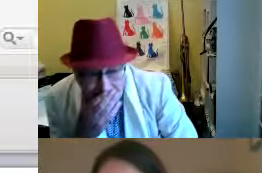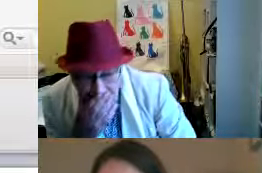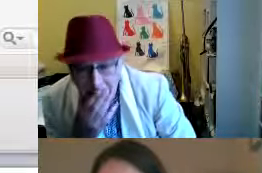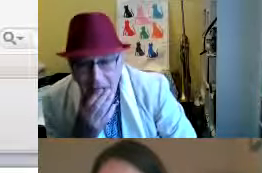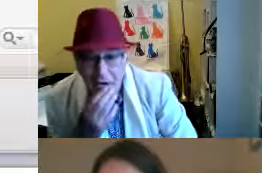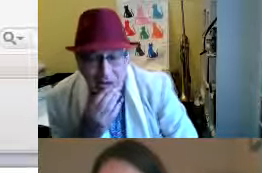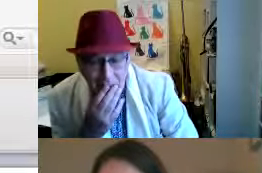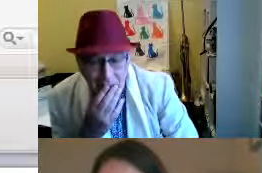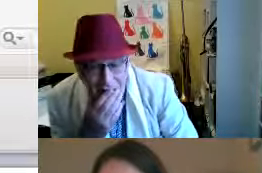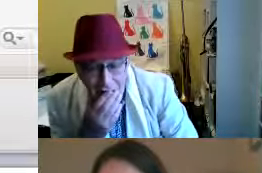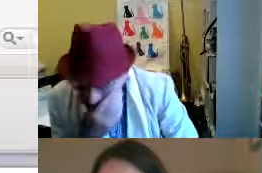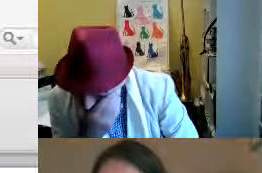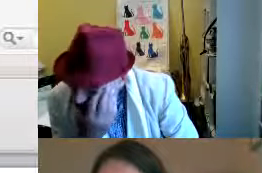that'll be okay because um